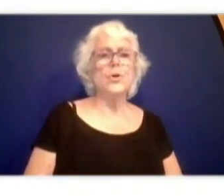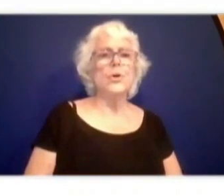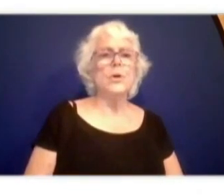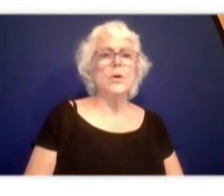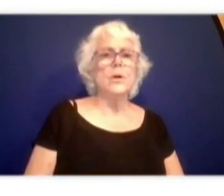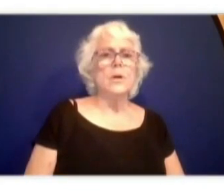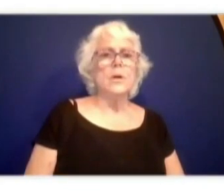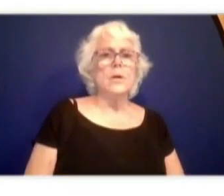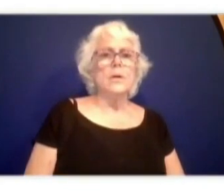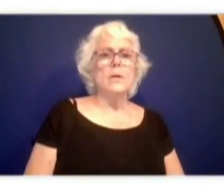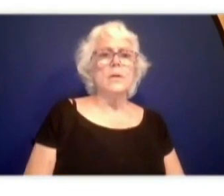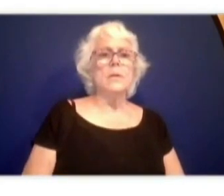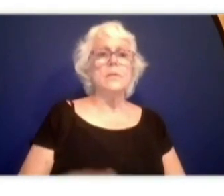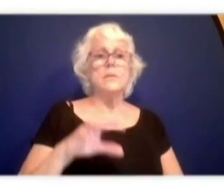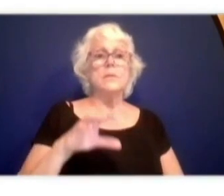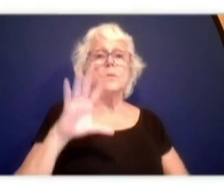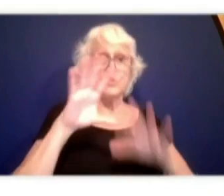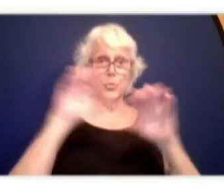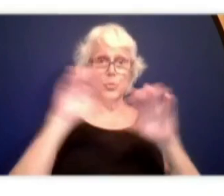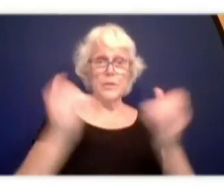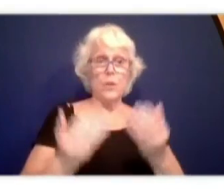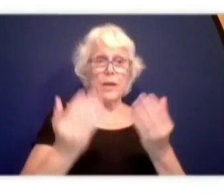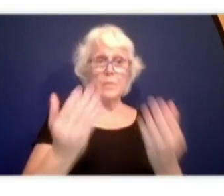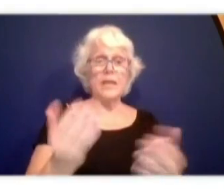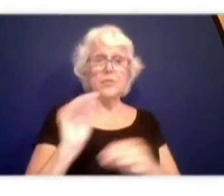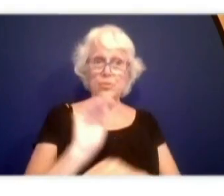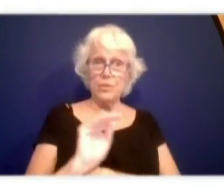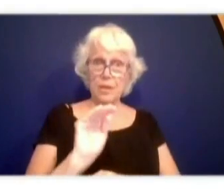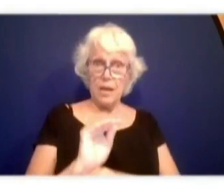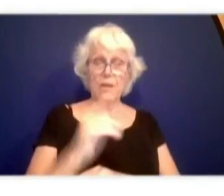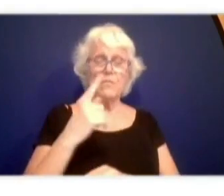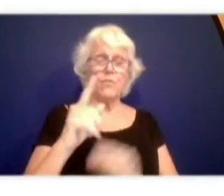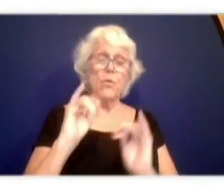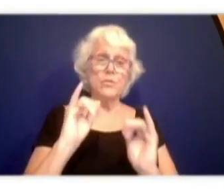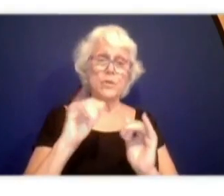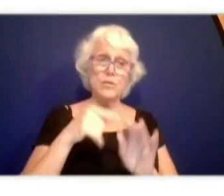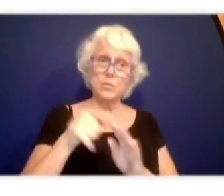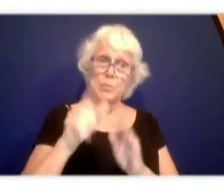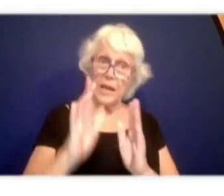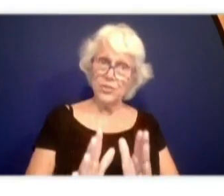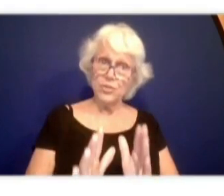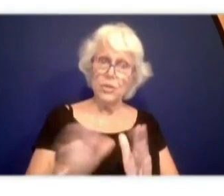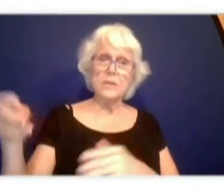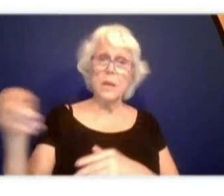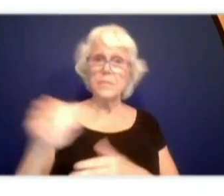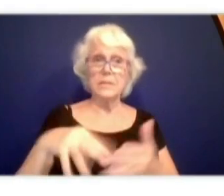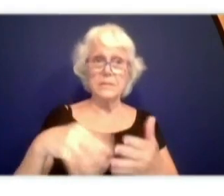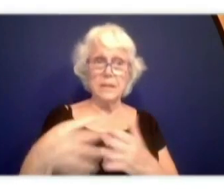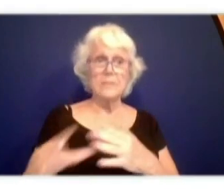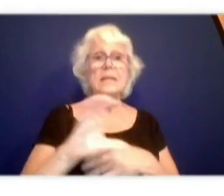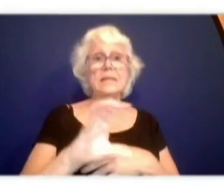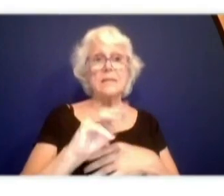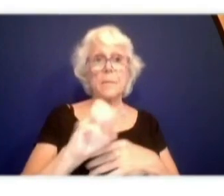The superintendent's recommendation tonight for the instructional specialist compensation schedule is CMS certified teacher salary